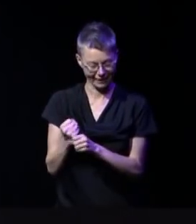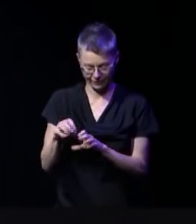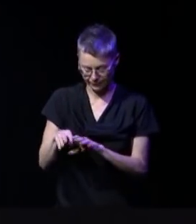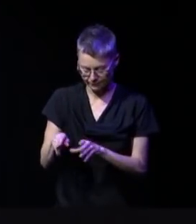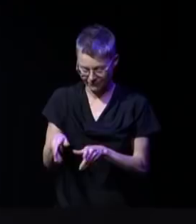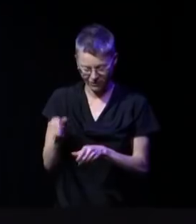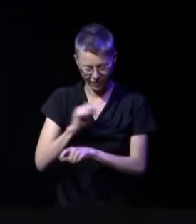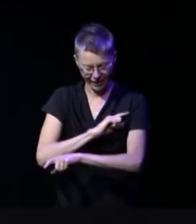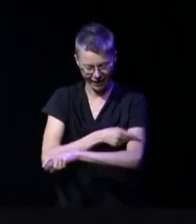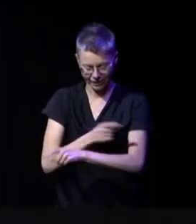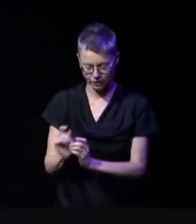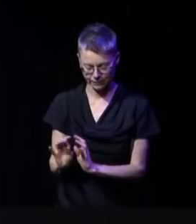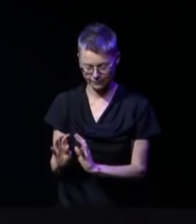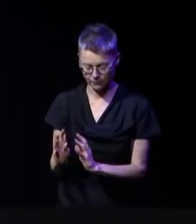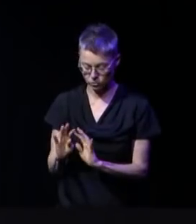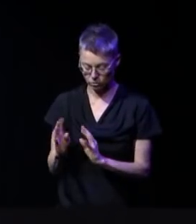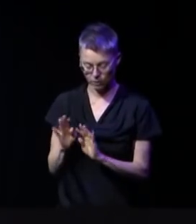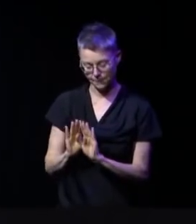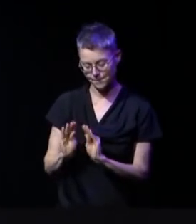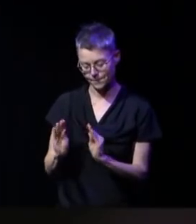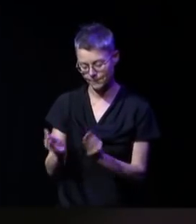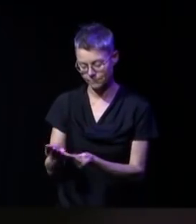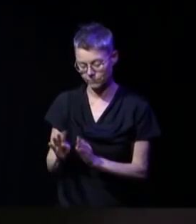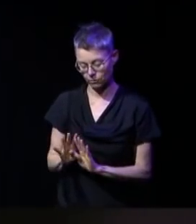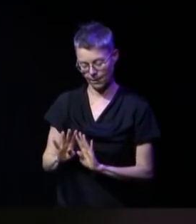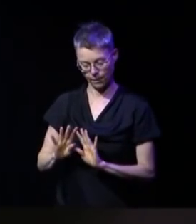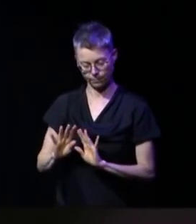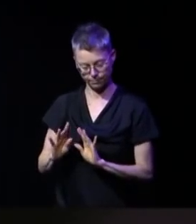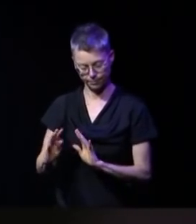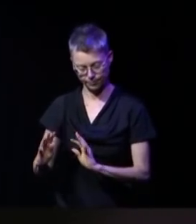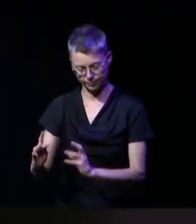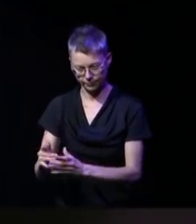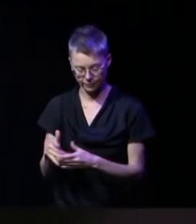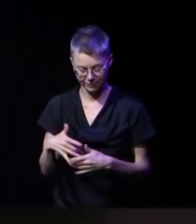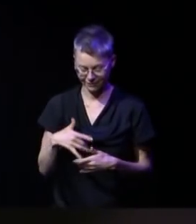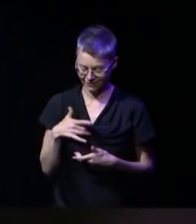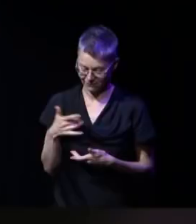and ridges unsmoothed on the pottery wheel. I felt the act of creation.